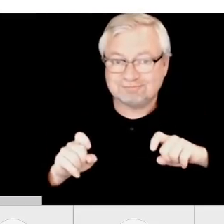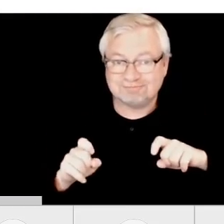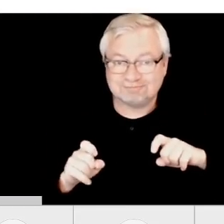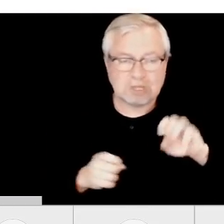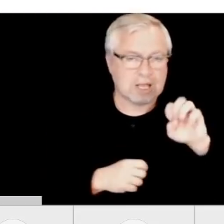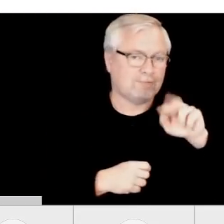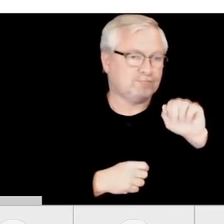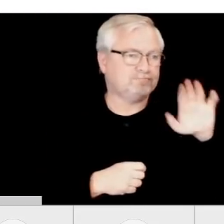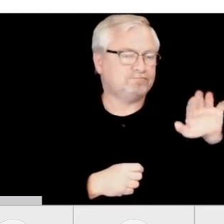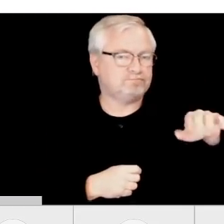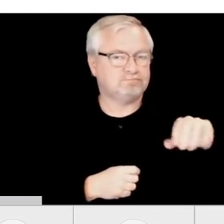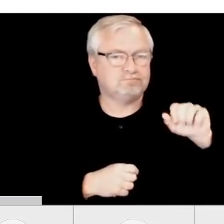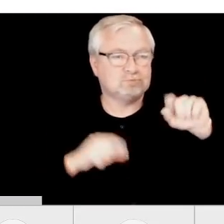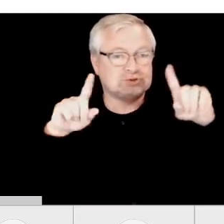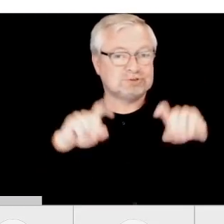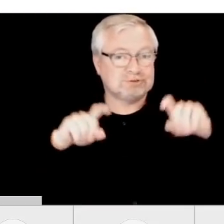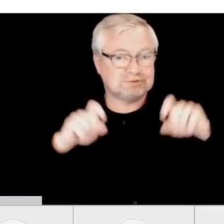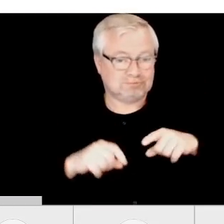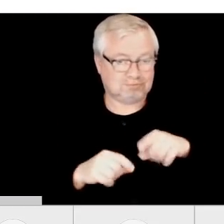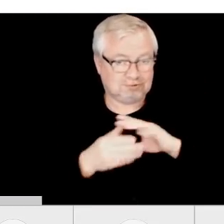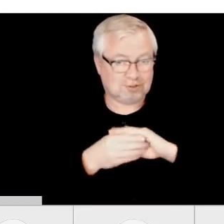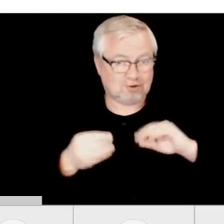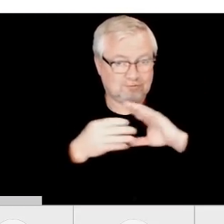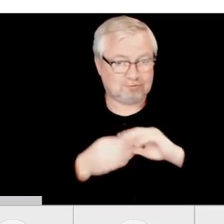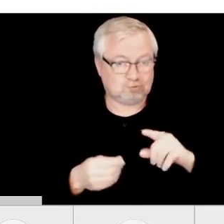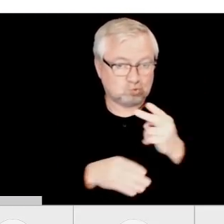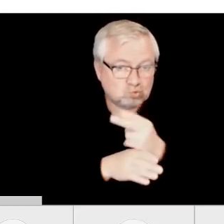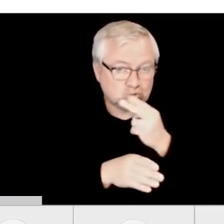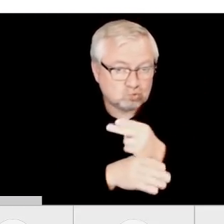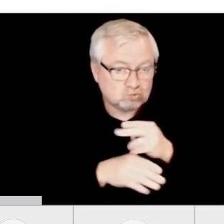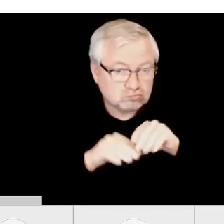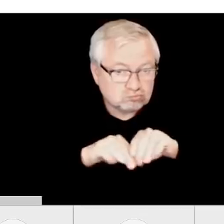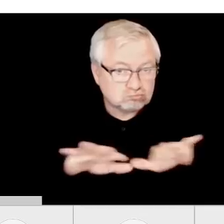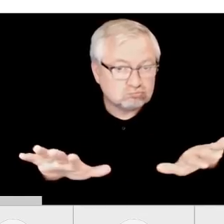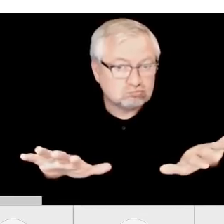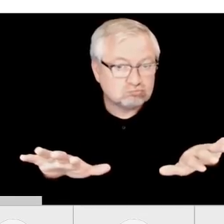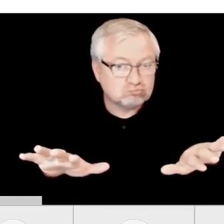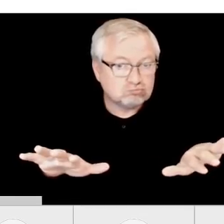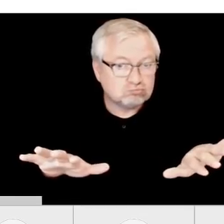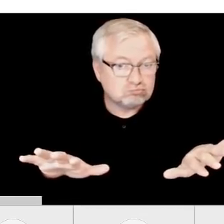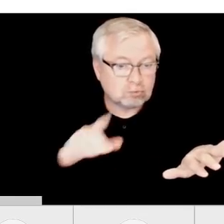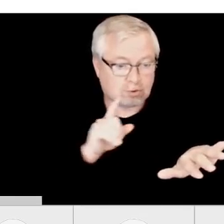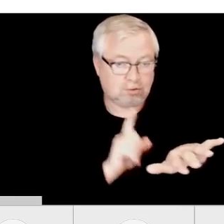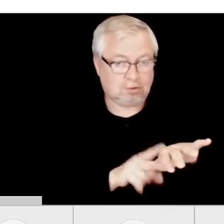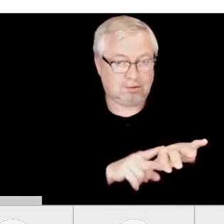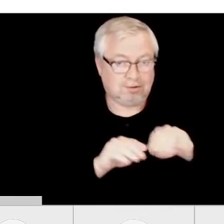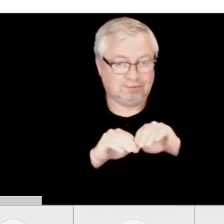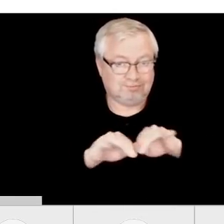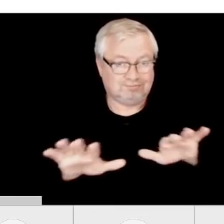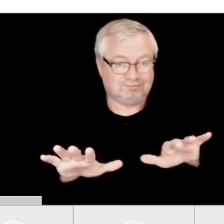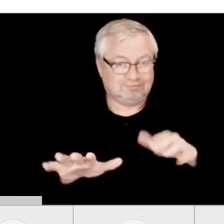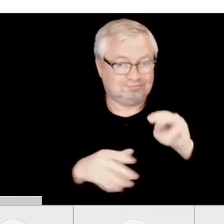kind of implemented at the -- I believe May 18 is one testing that kind of